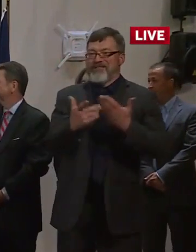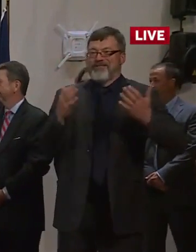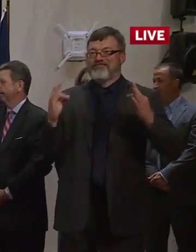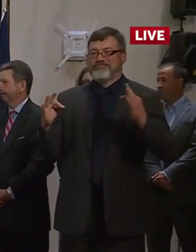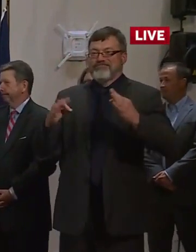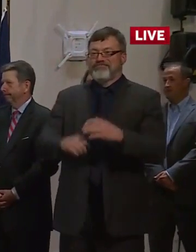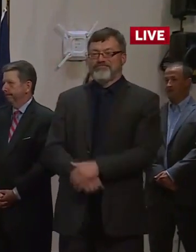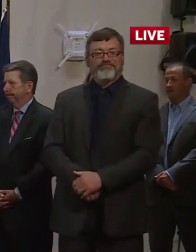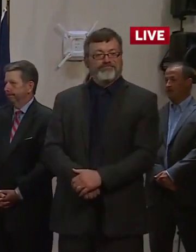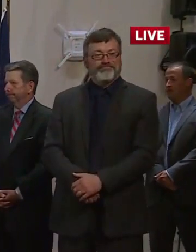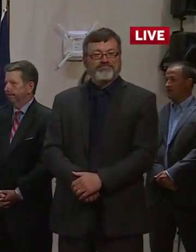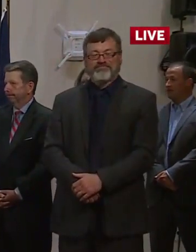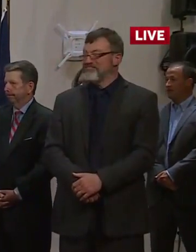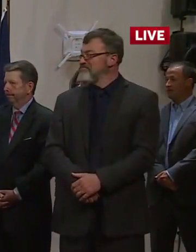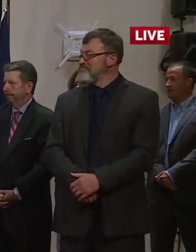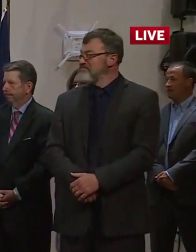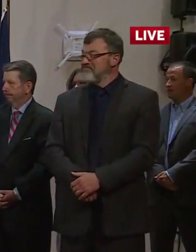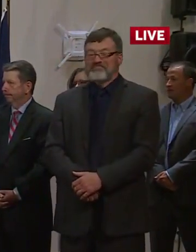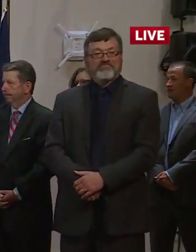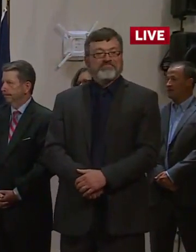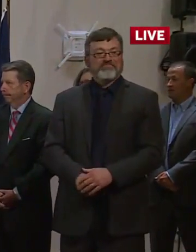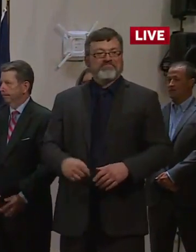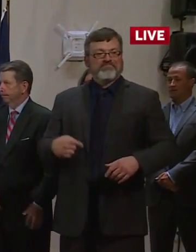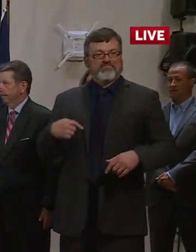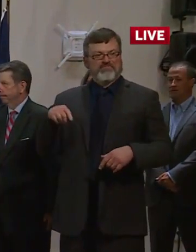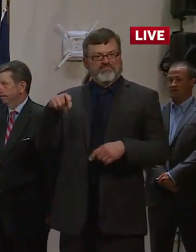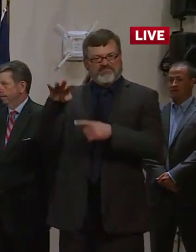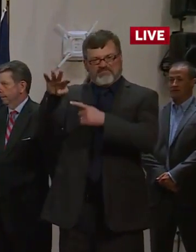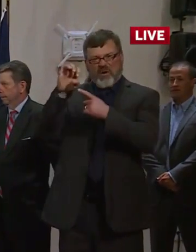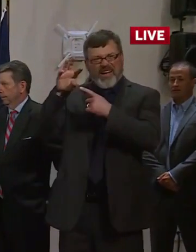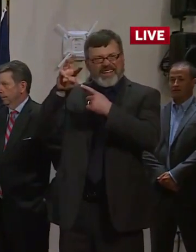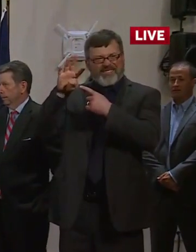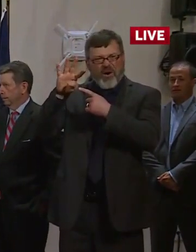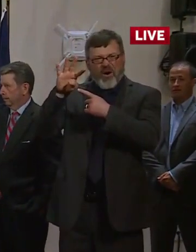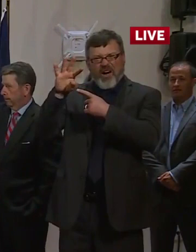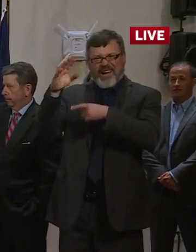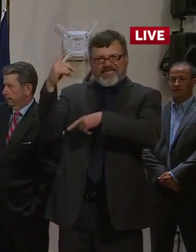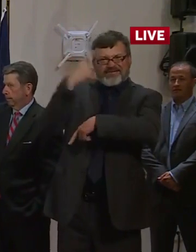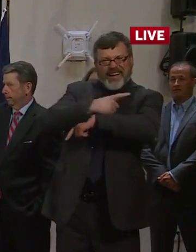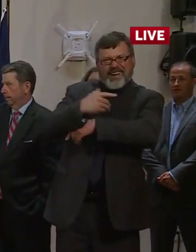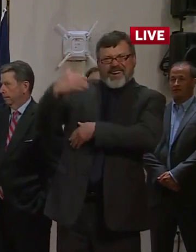LET’S CHECINK LIVE. GOOD MORNING, EVERYONE.